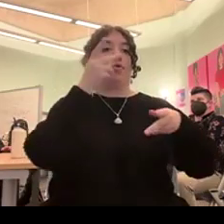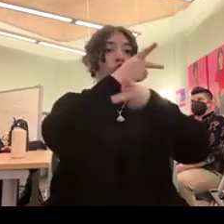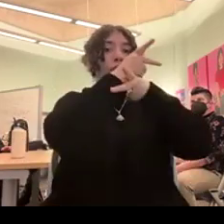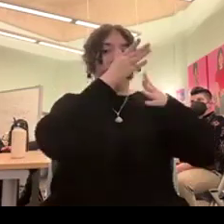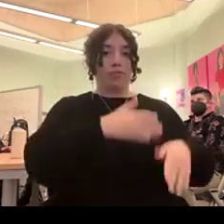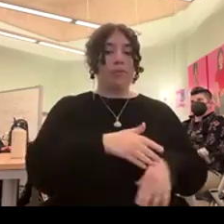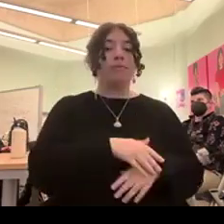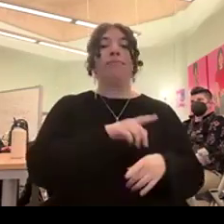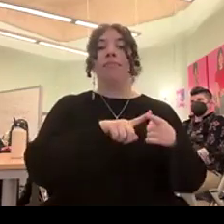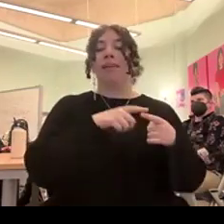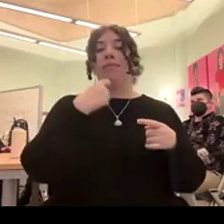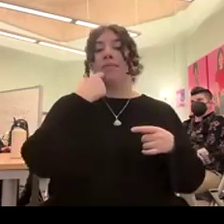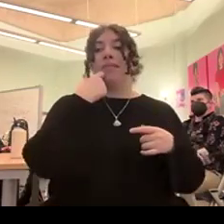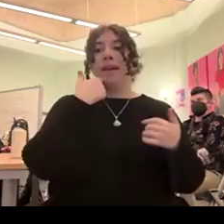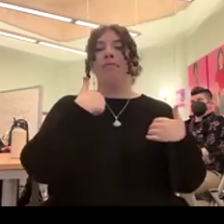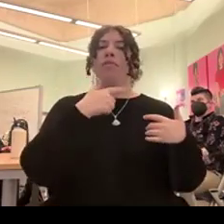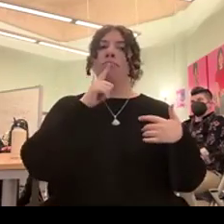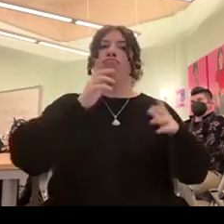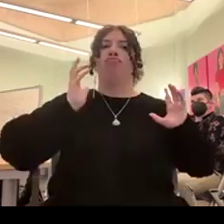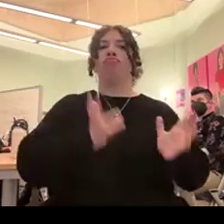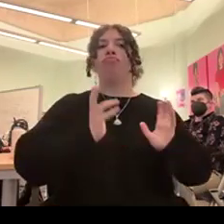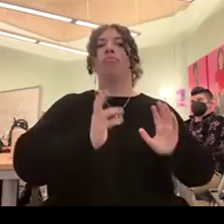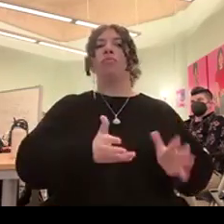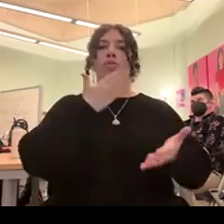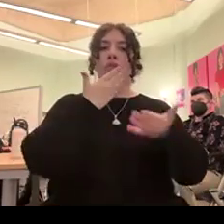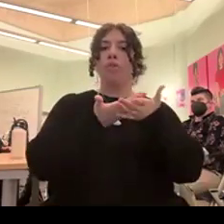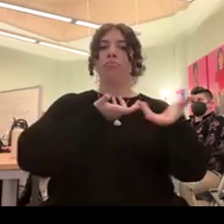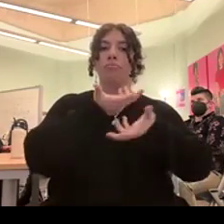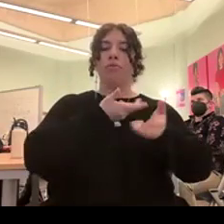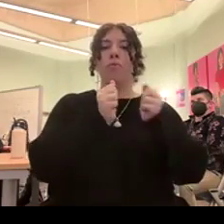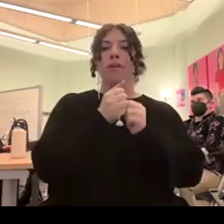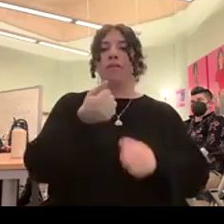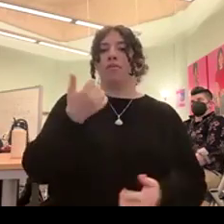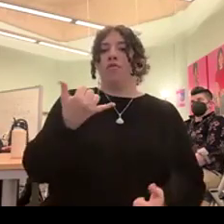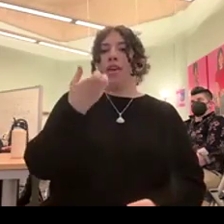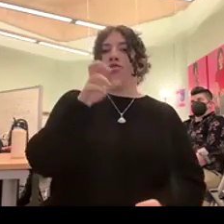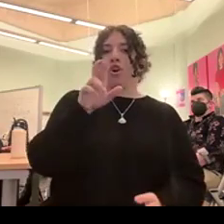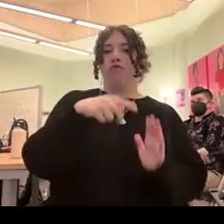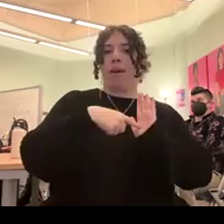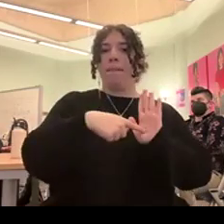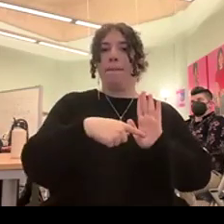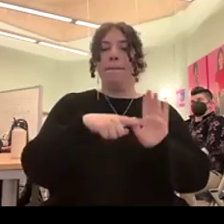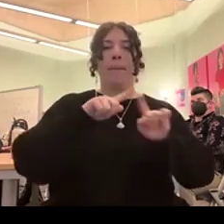needs with my supervisor. But, I actually had really good talks with my current HR rep,